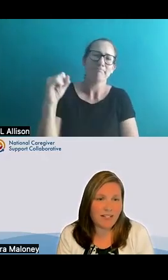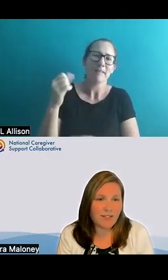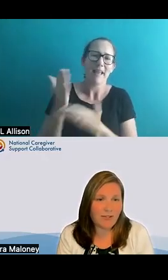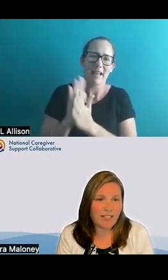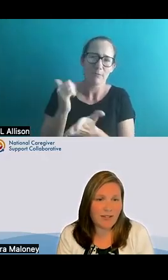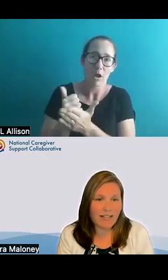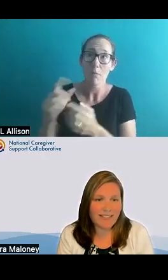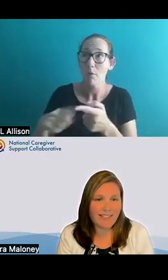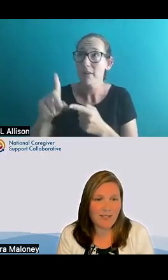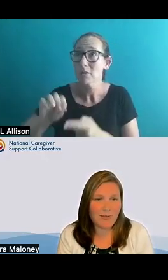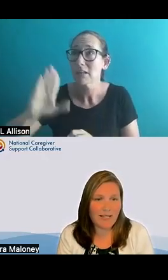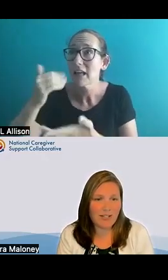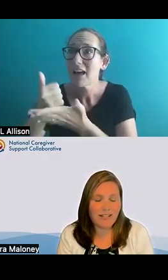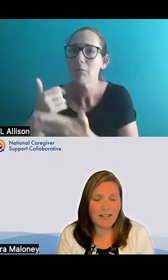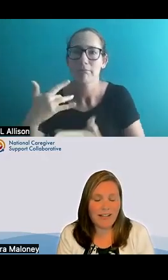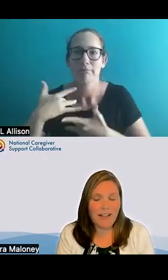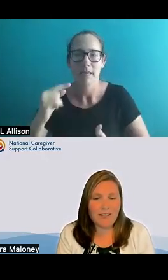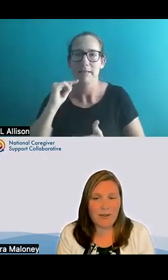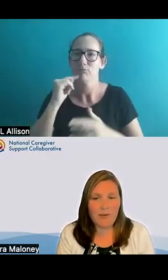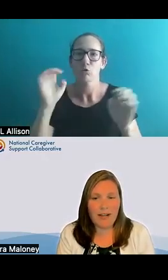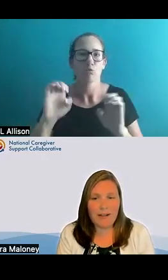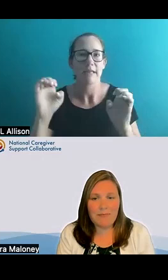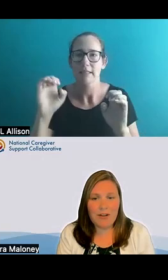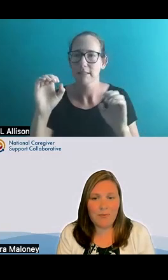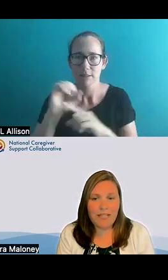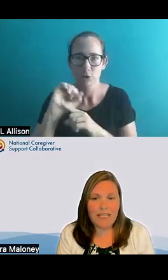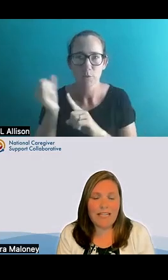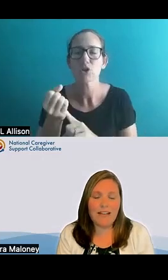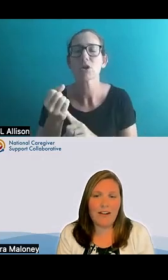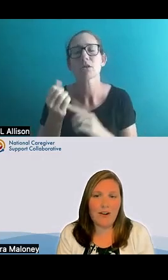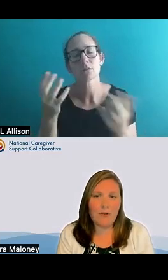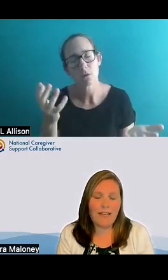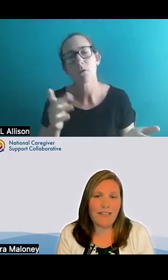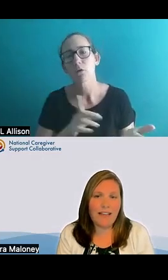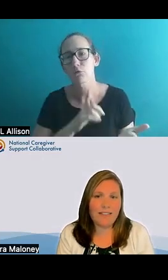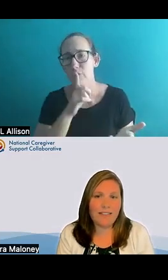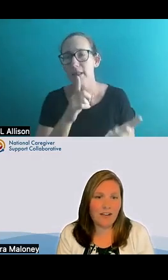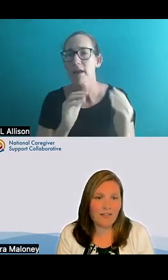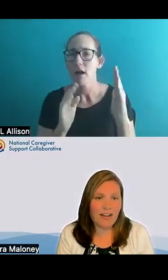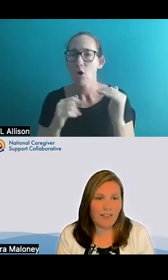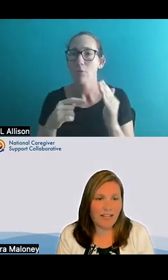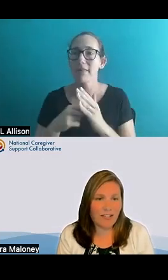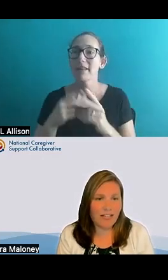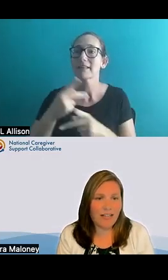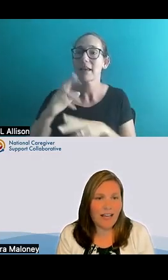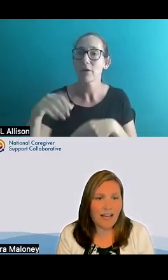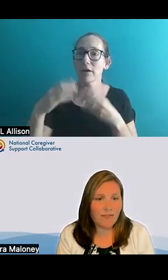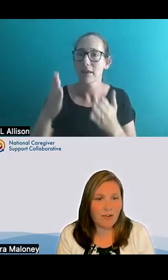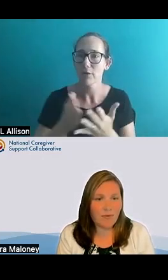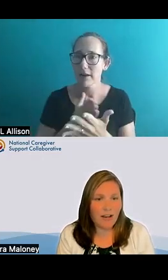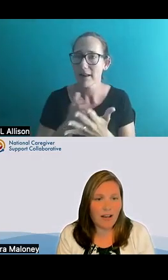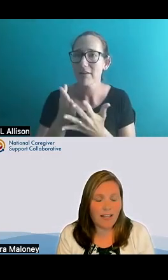it's usually a crisis situation. So, really hoping that this caregiver navigation effort